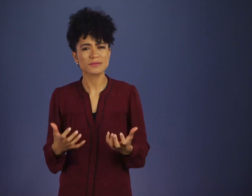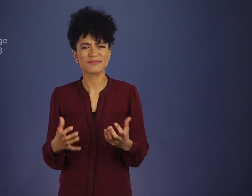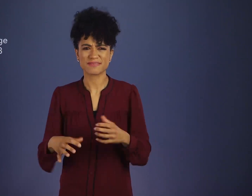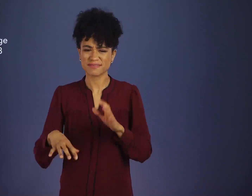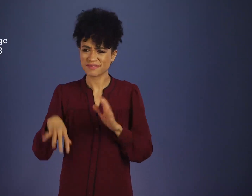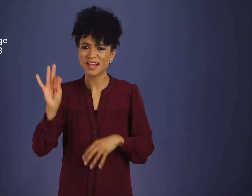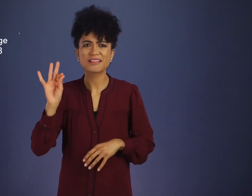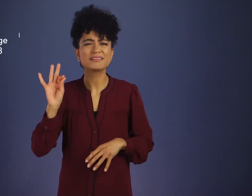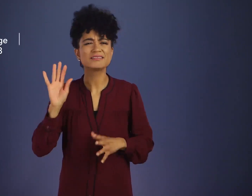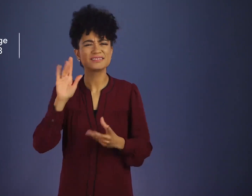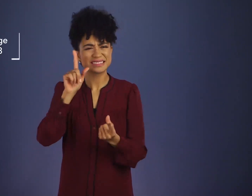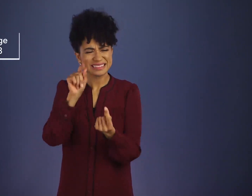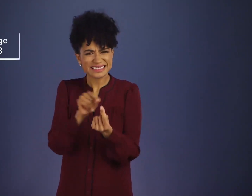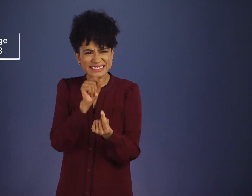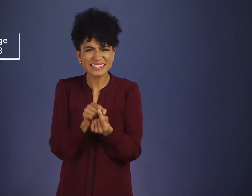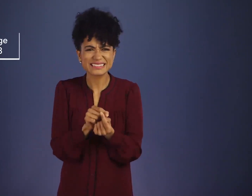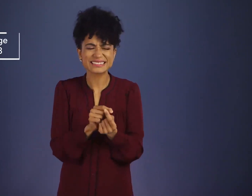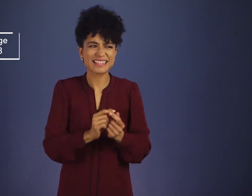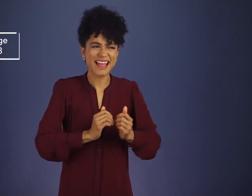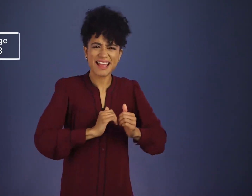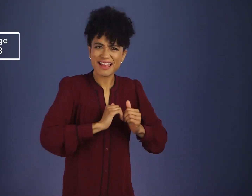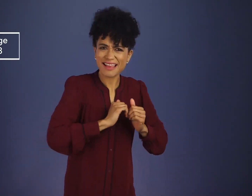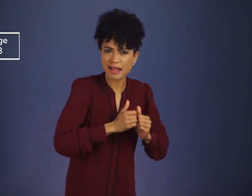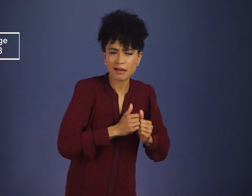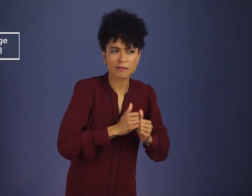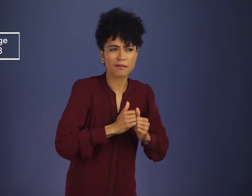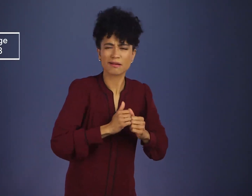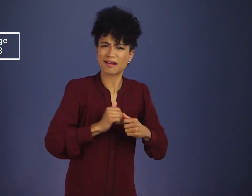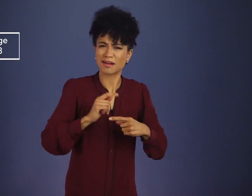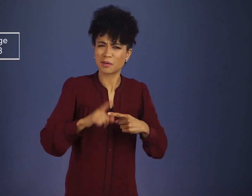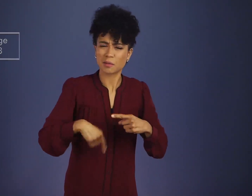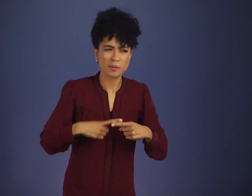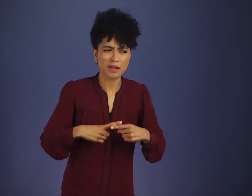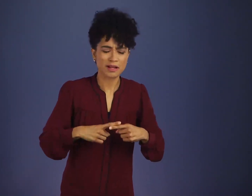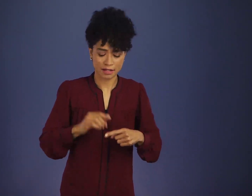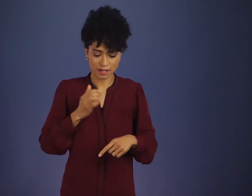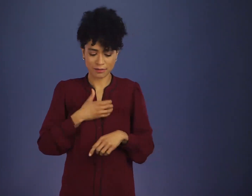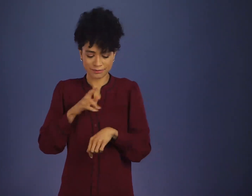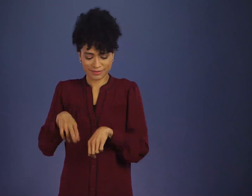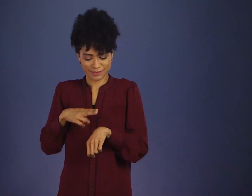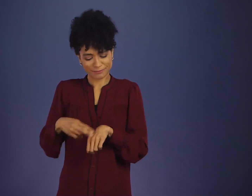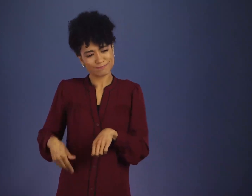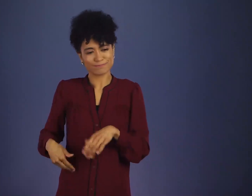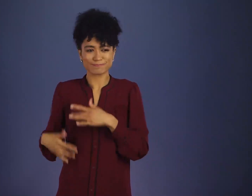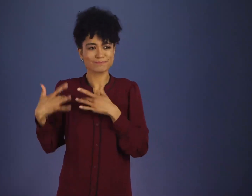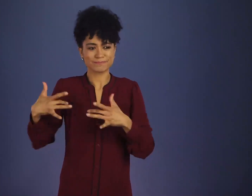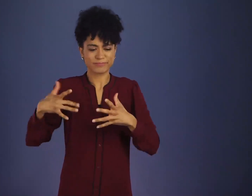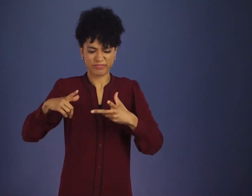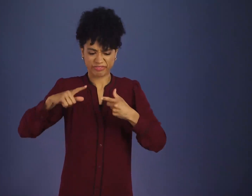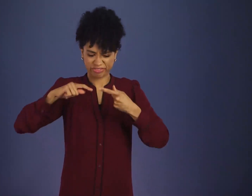We want to find exactly how, when, and where our natural desires have warped us.